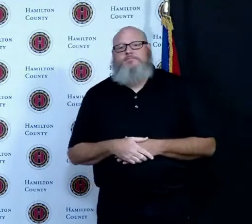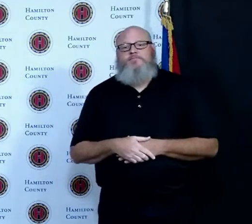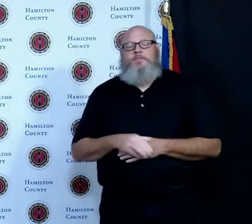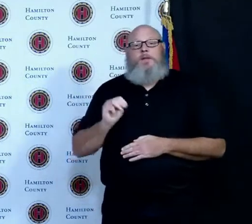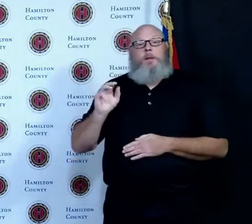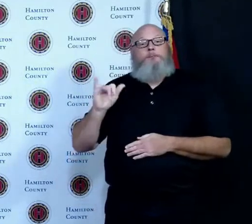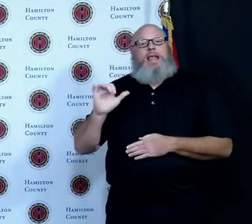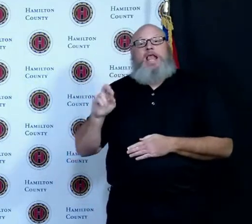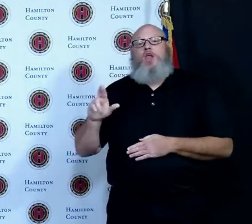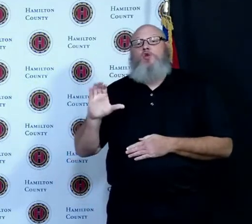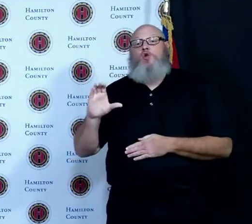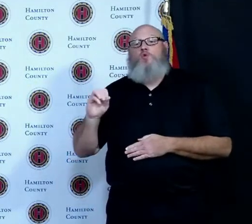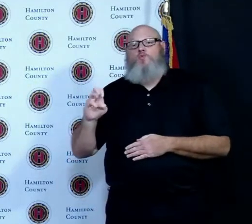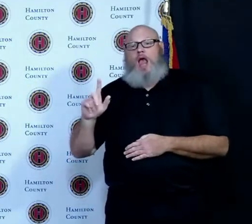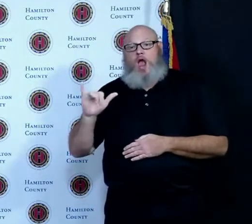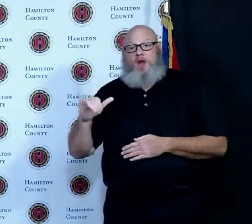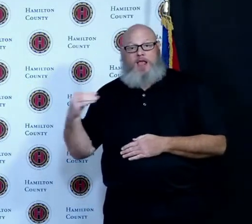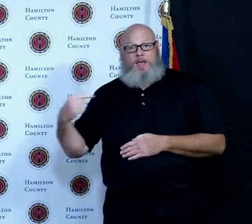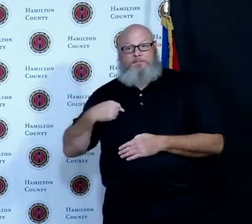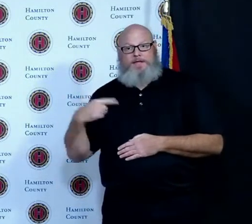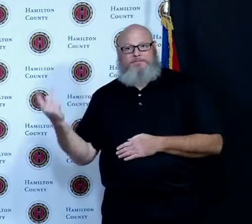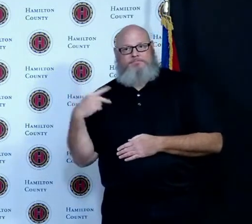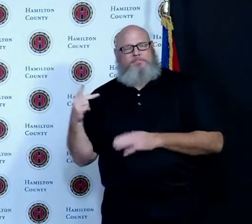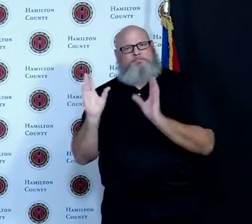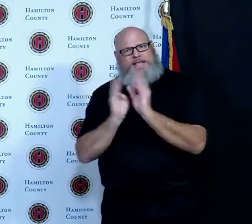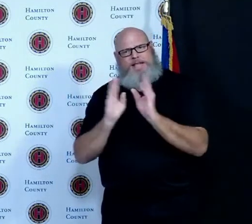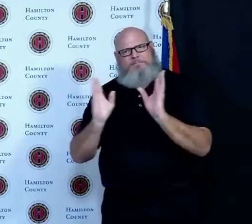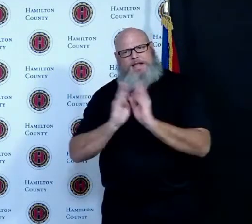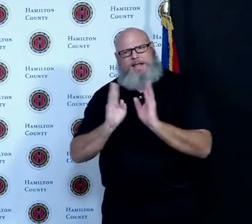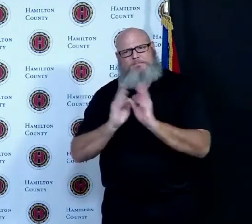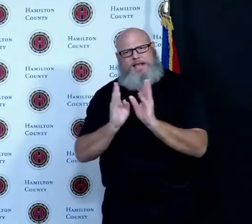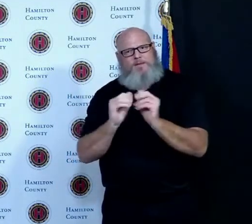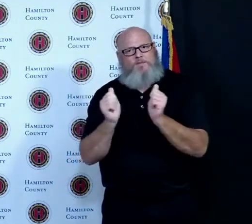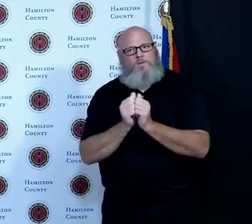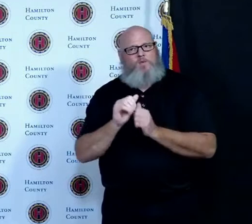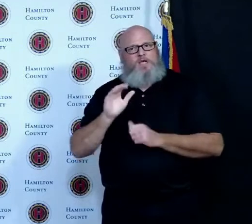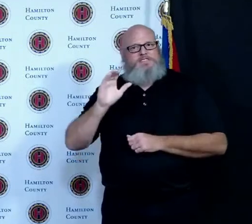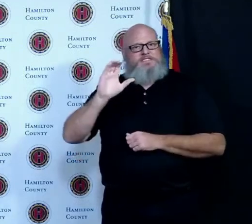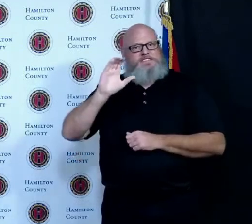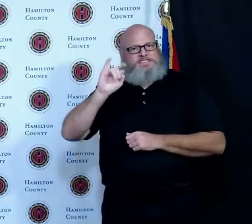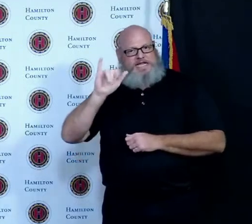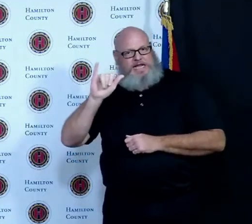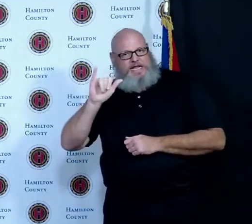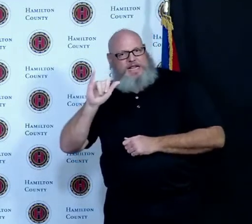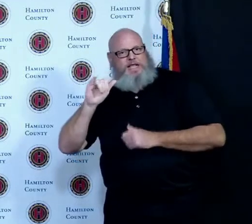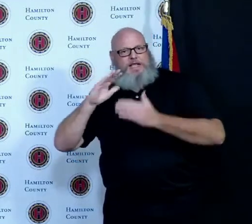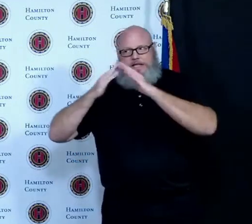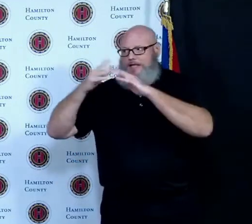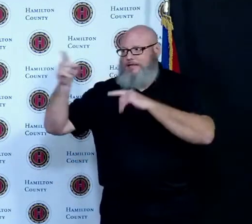along with city Public Health county Public Health the Health Collaborative the hospital systems